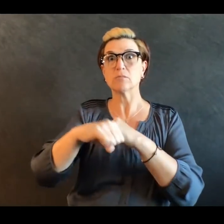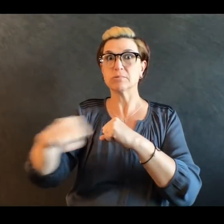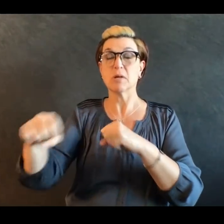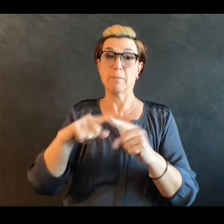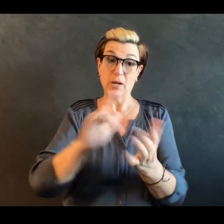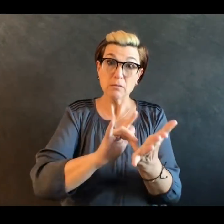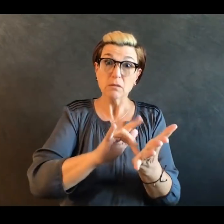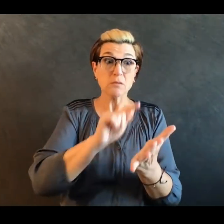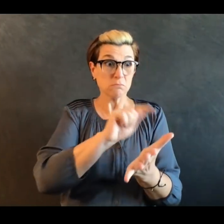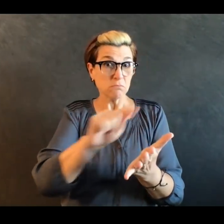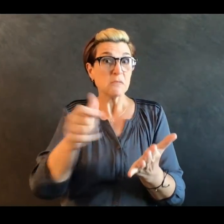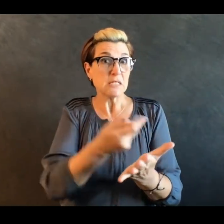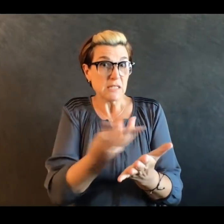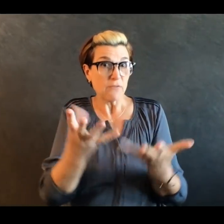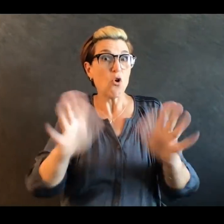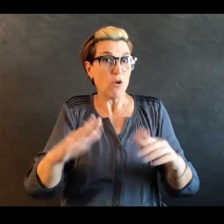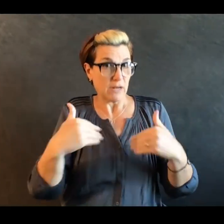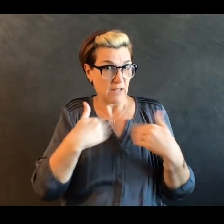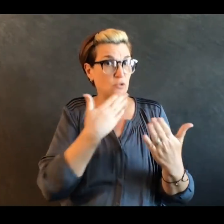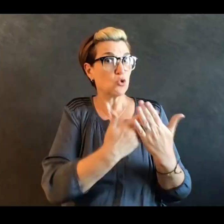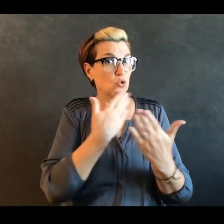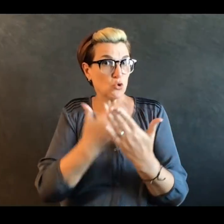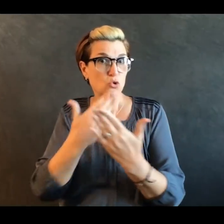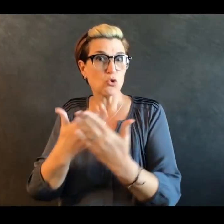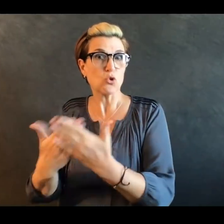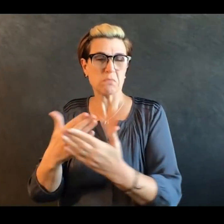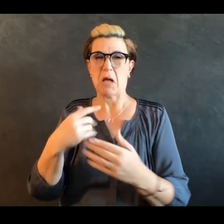working we'll be able to report them that I think over the next week or two